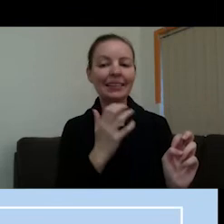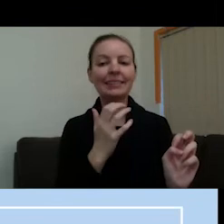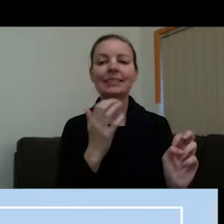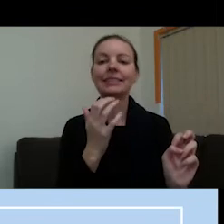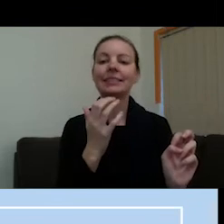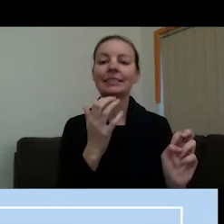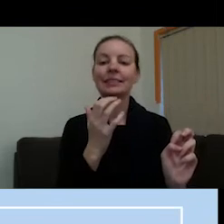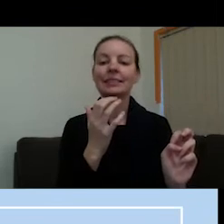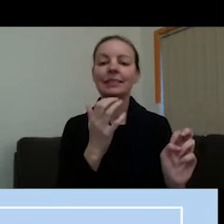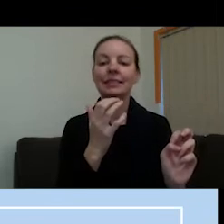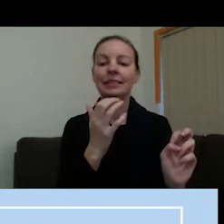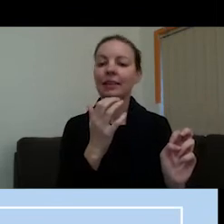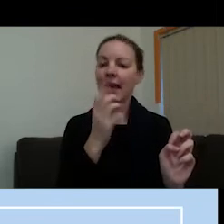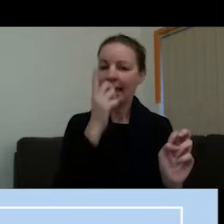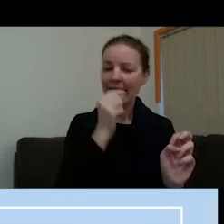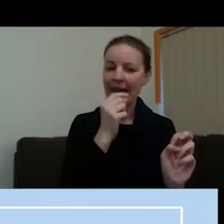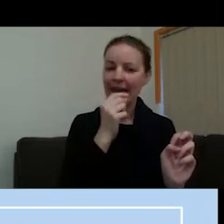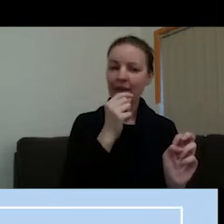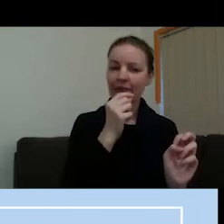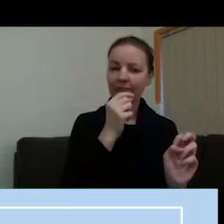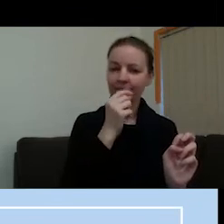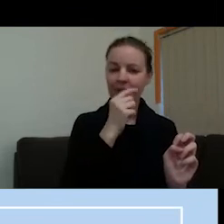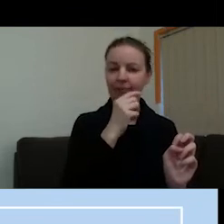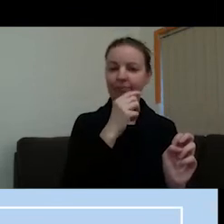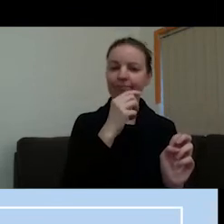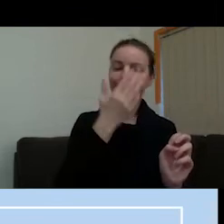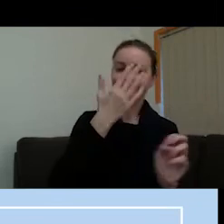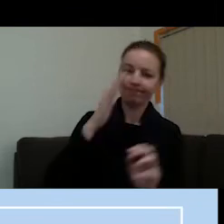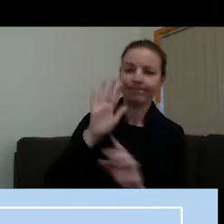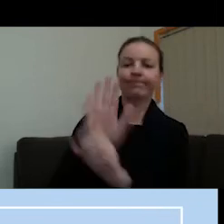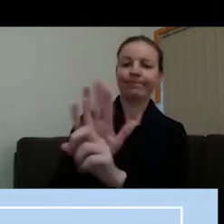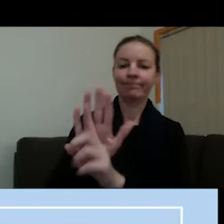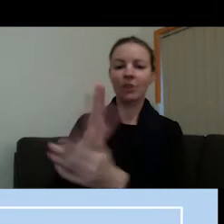entirety of a person. And I think that this is a really - this is a